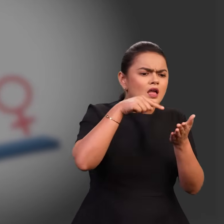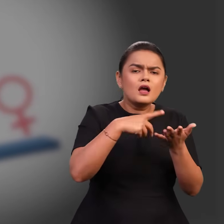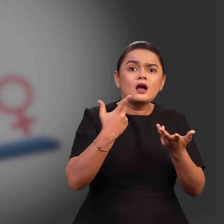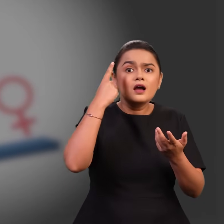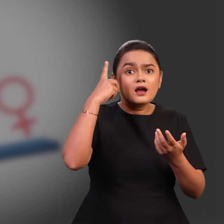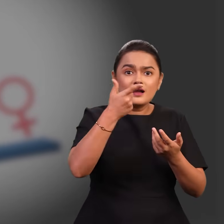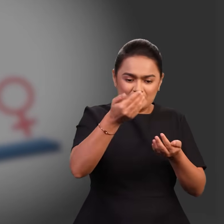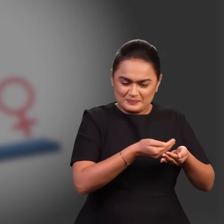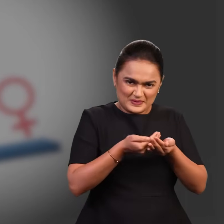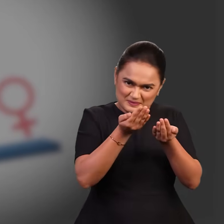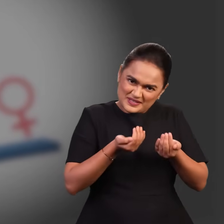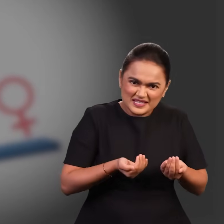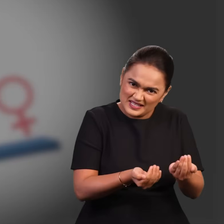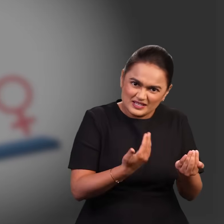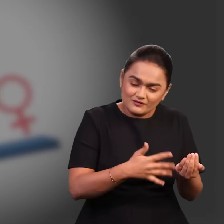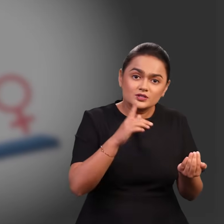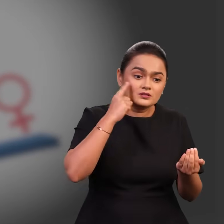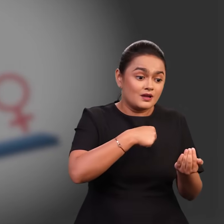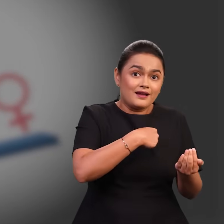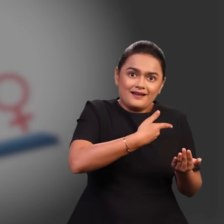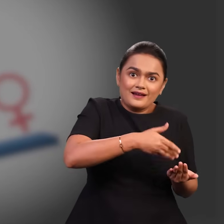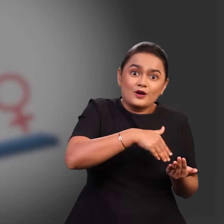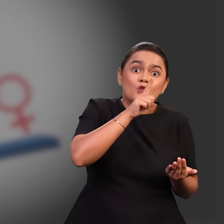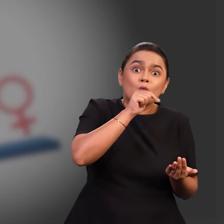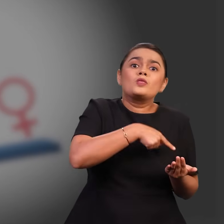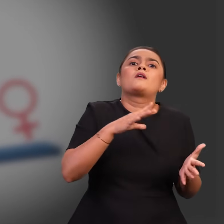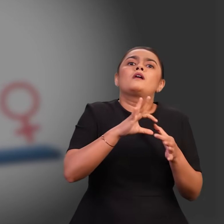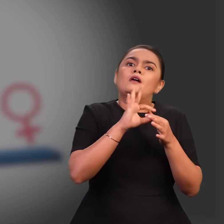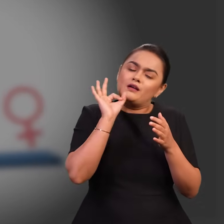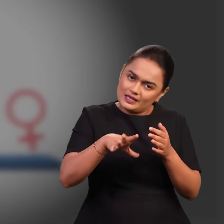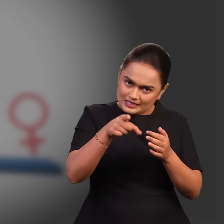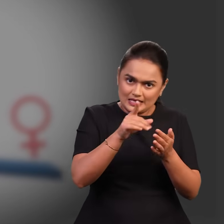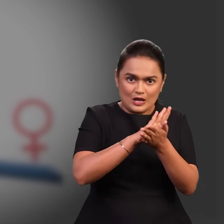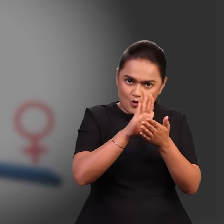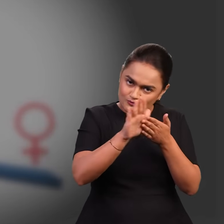This is responsible for breast milk generation post delivery. These levels are affected.